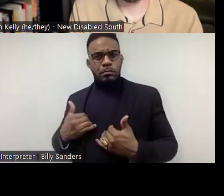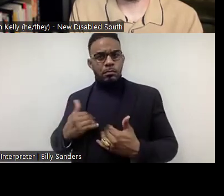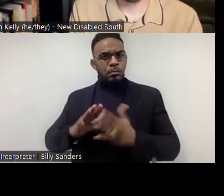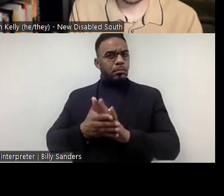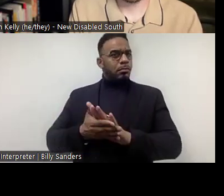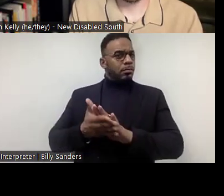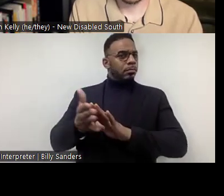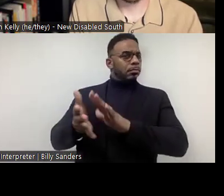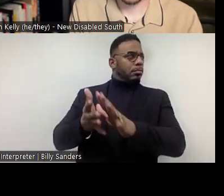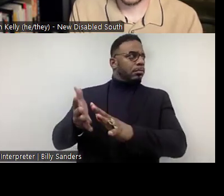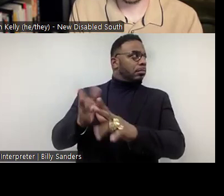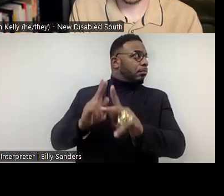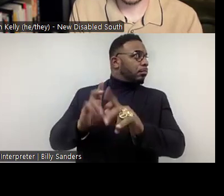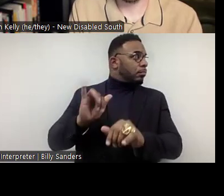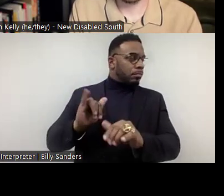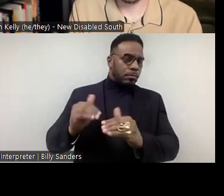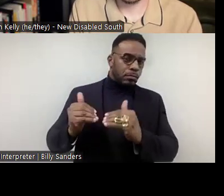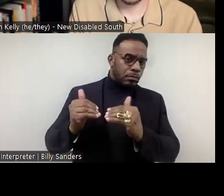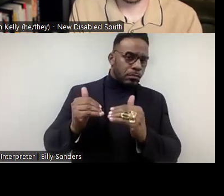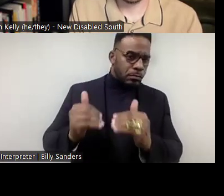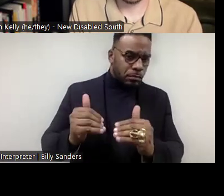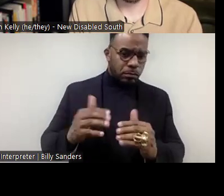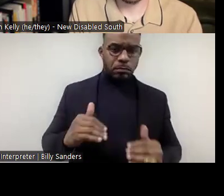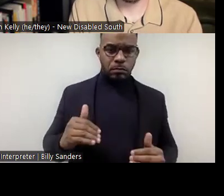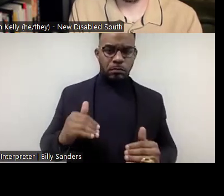s really the collective power of the community that ends up